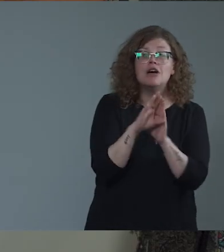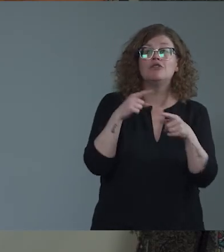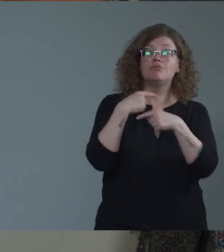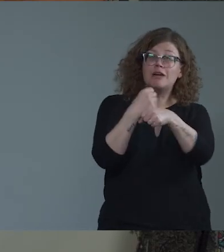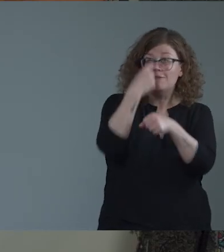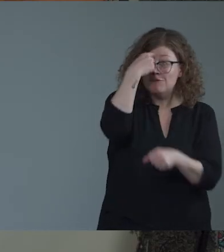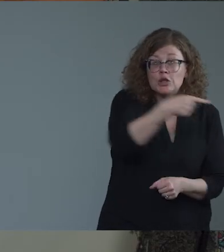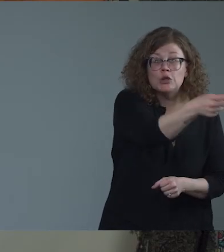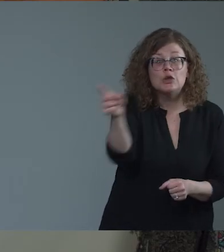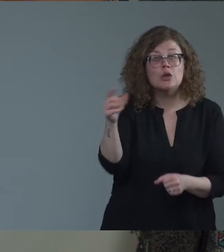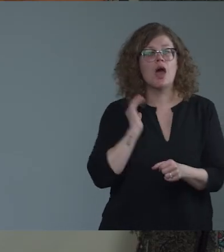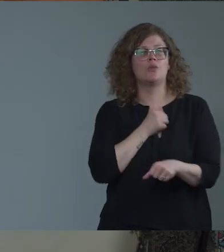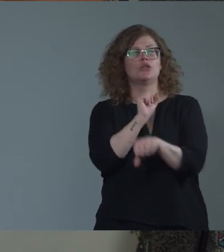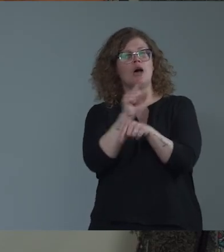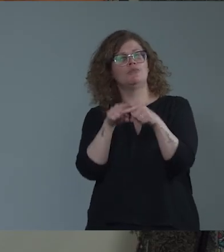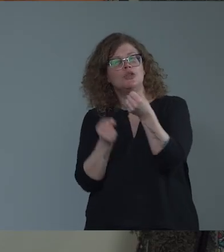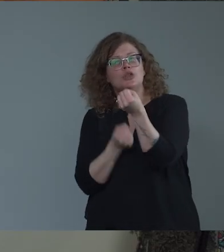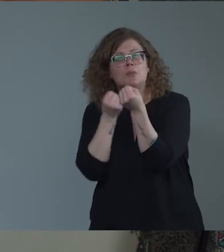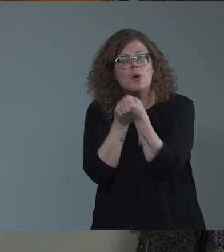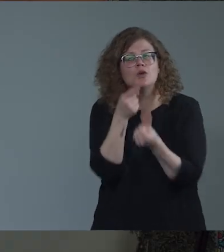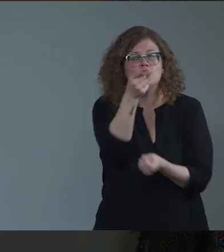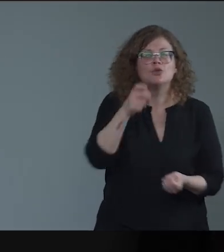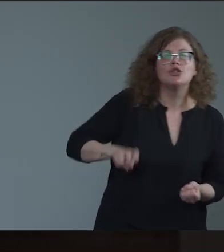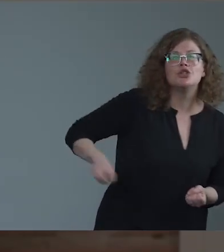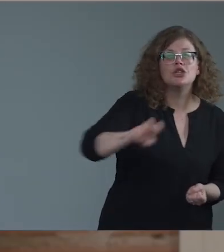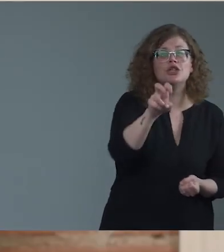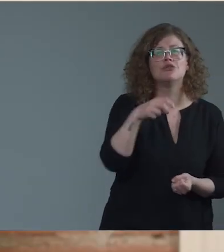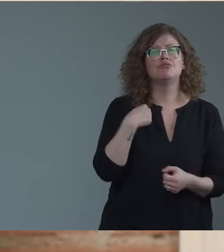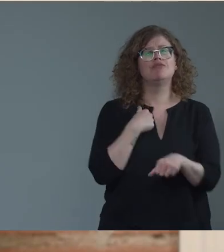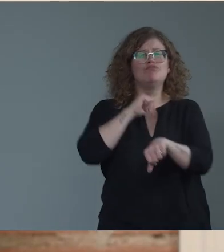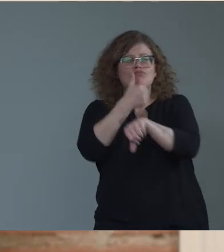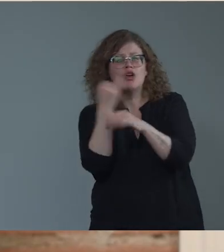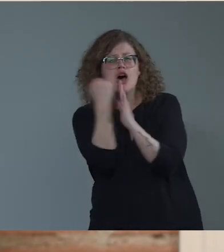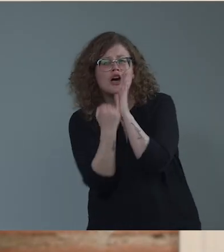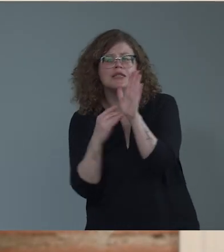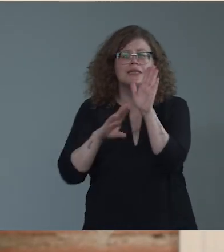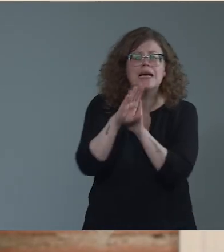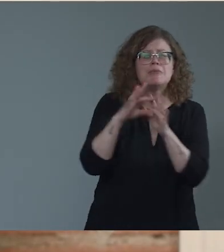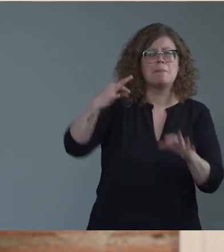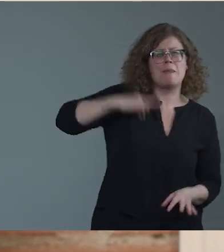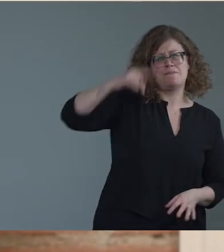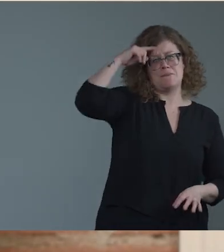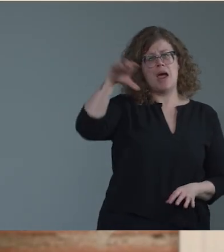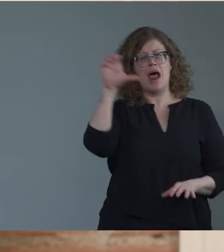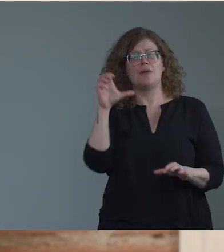It may be people's only experience of art that whole year. Just remember we here at Calgary Arts Development are here for you.